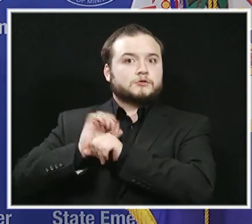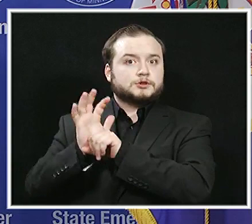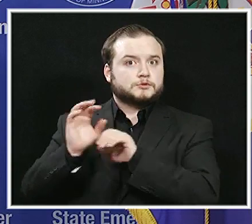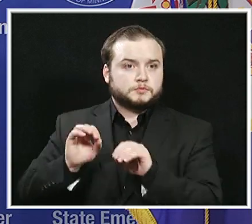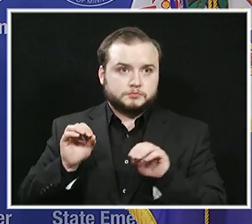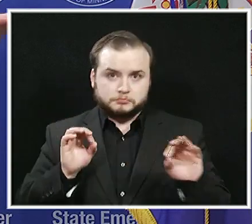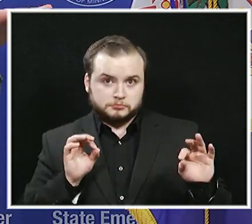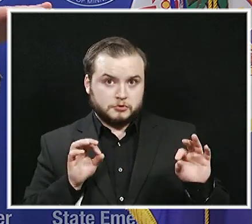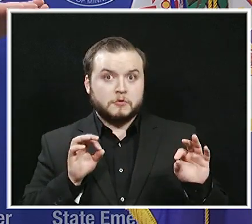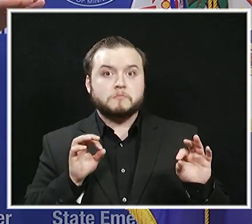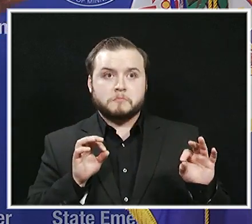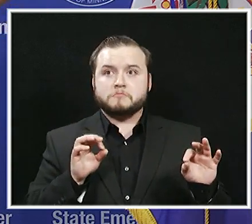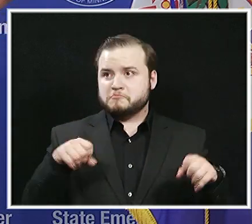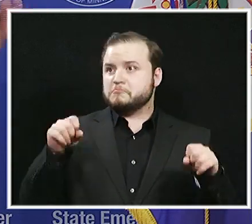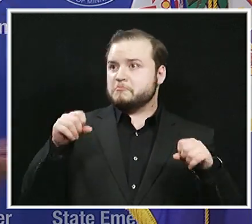modeling projections, looking at what we have in